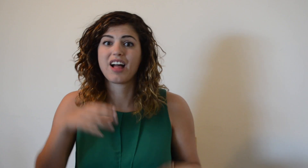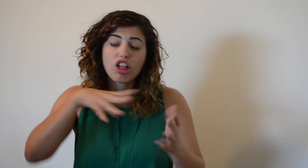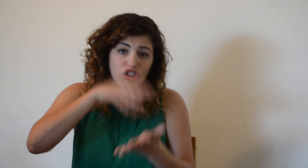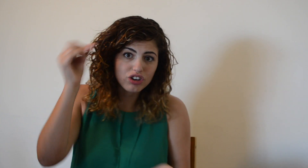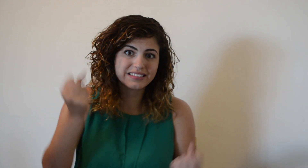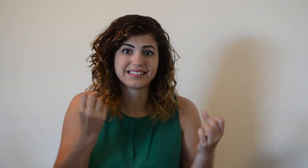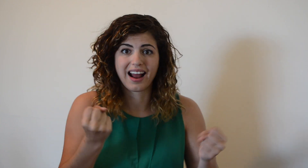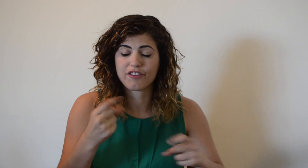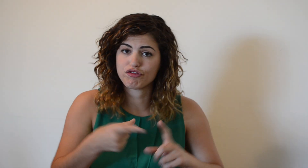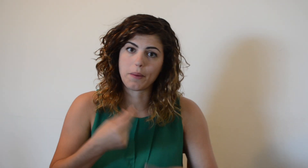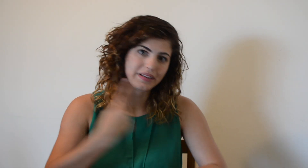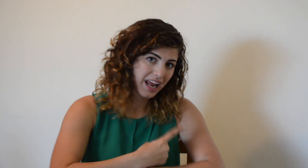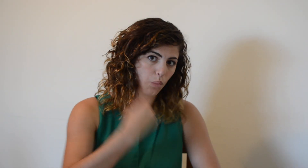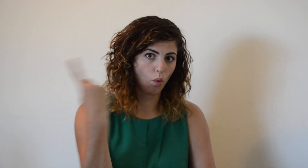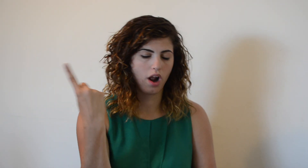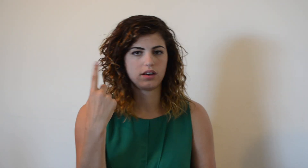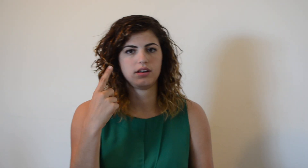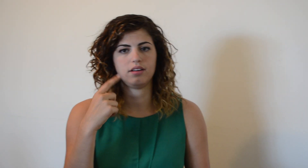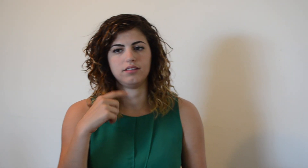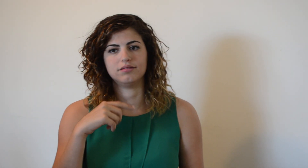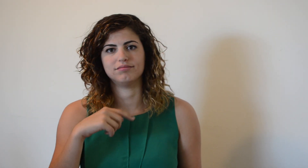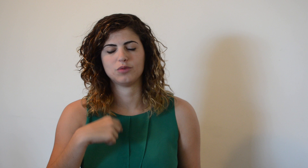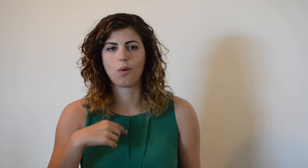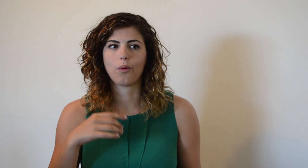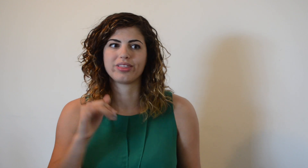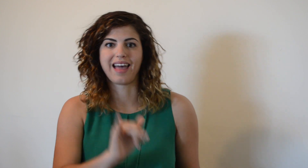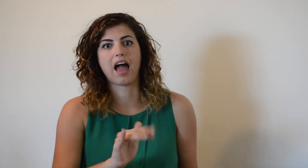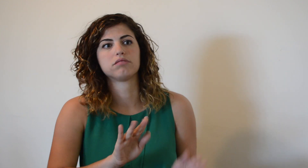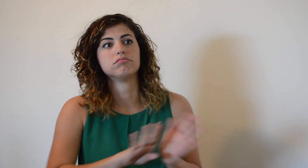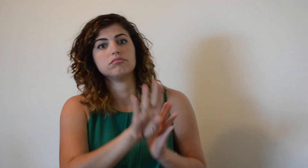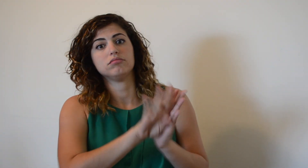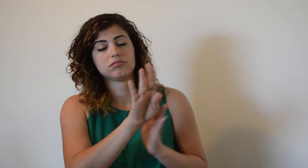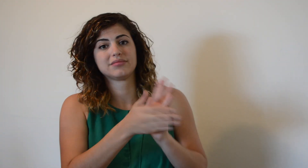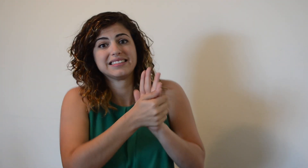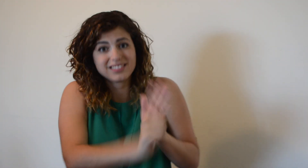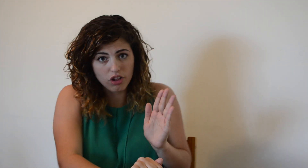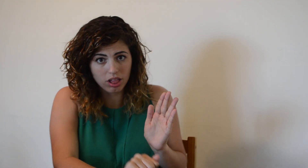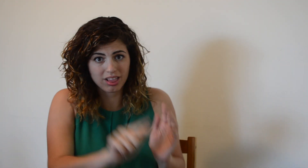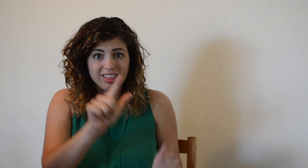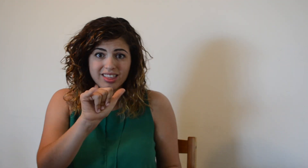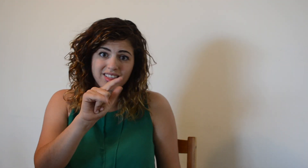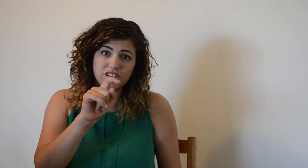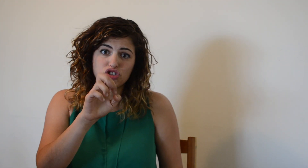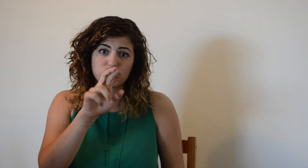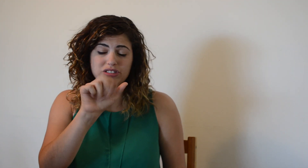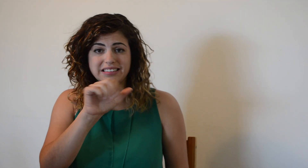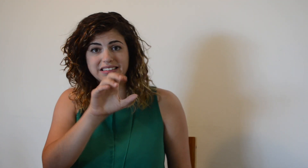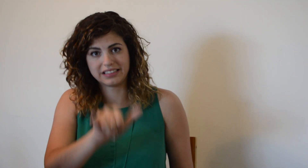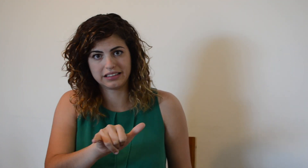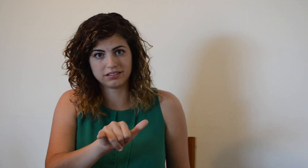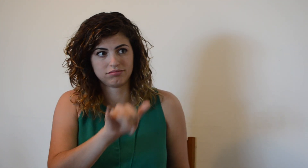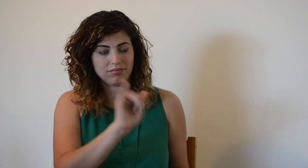Elena: "Learning sign from day one has really helped me to develop those skills and understand that